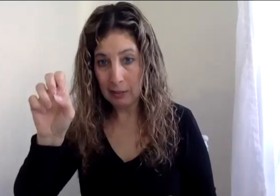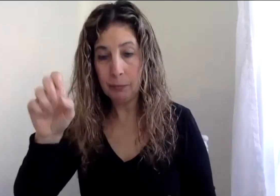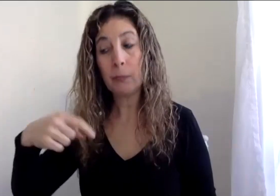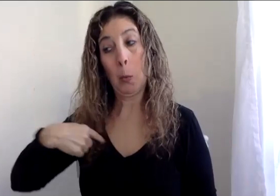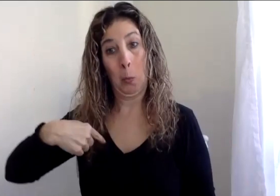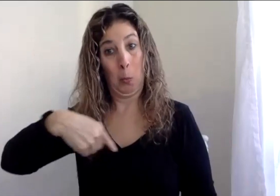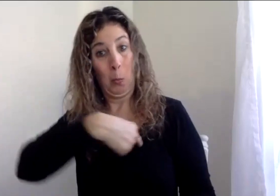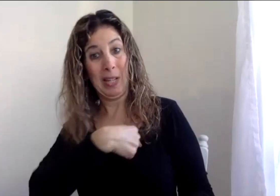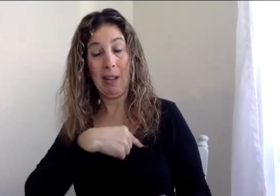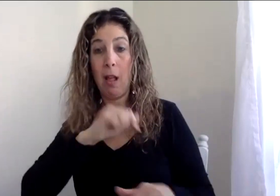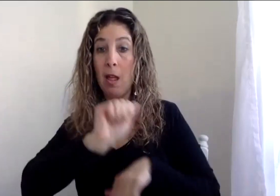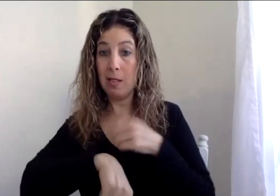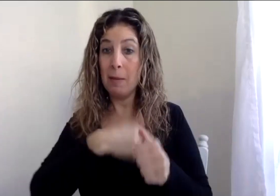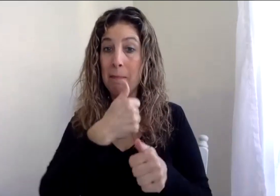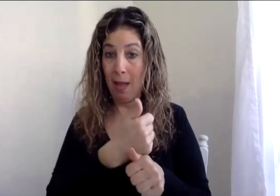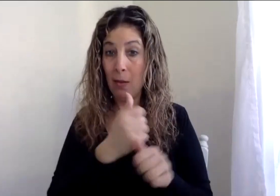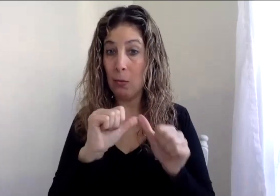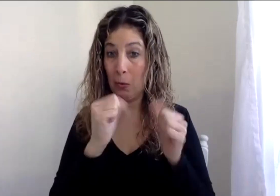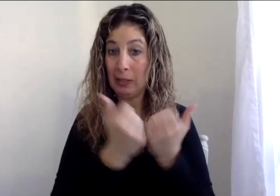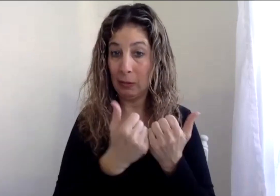I want to update you all